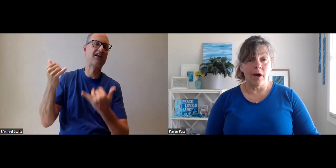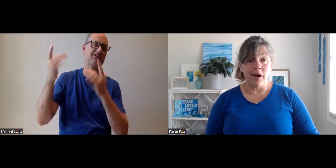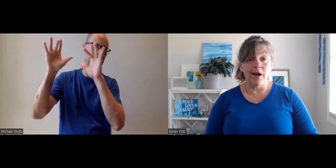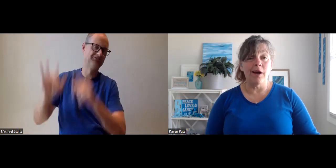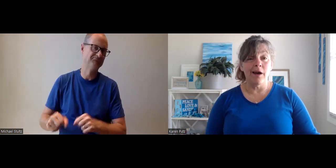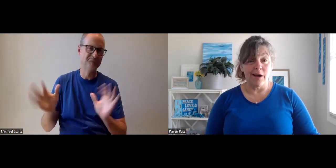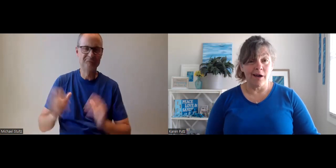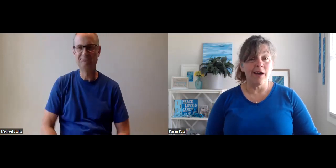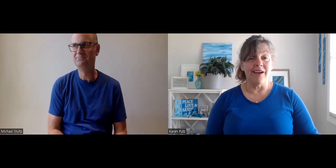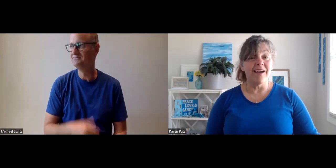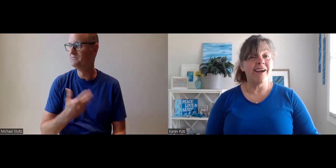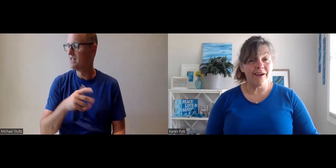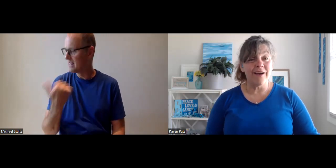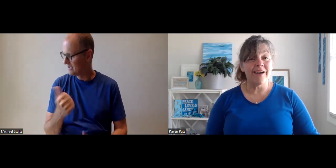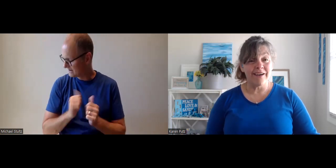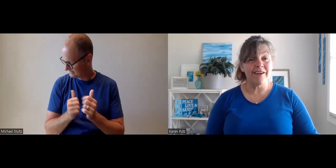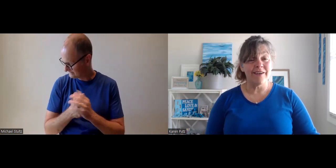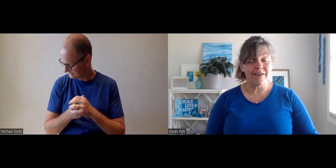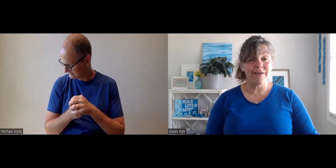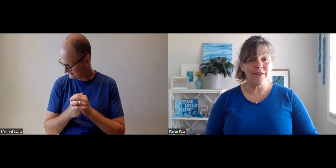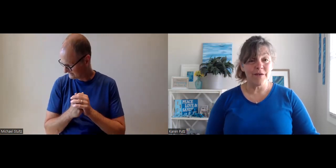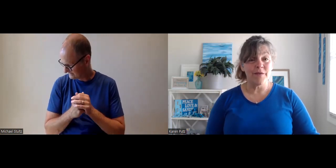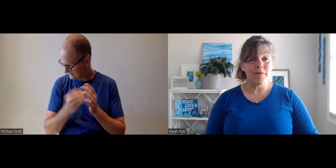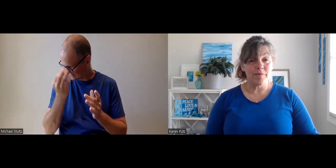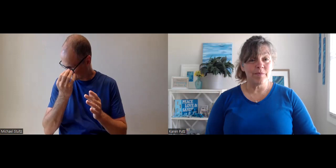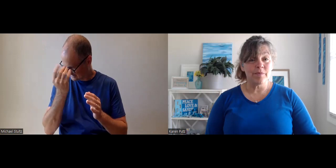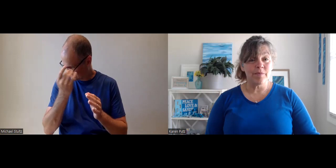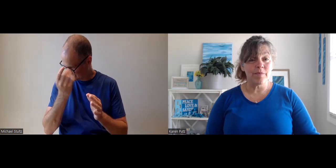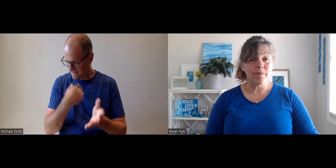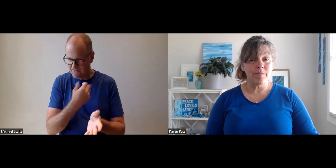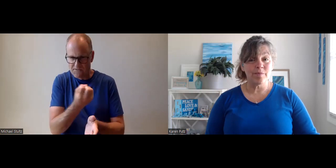paper supplies and all that for a year. And then the books filled up